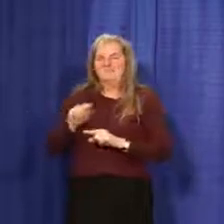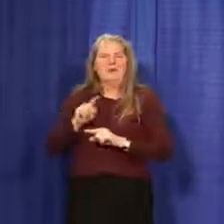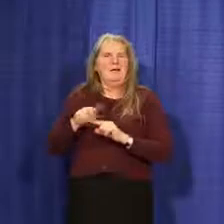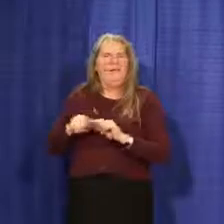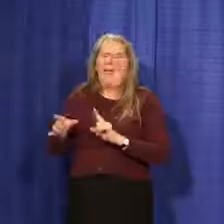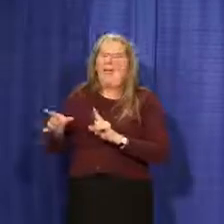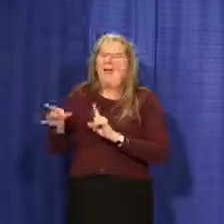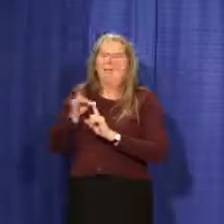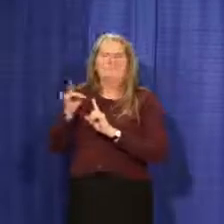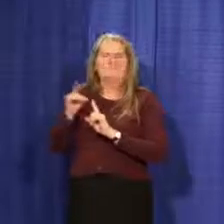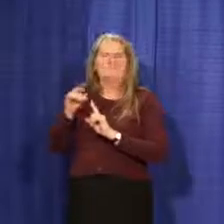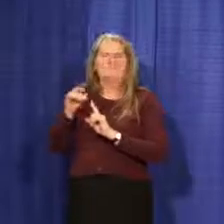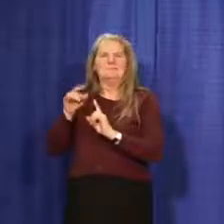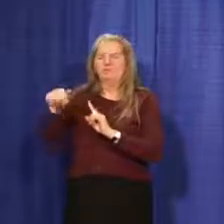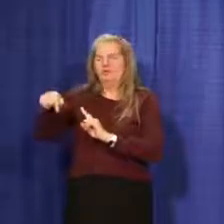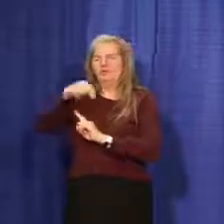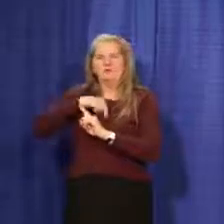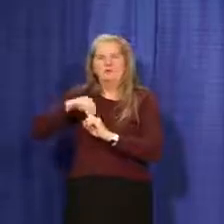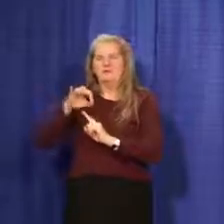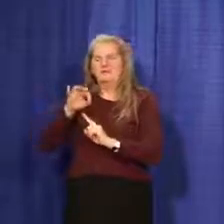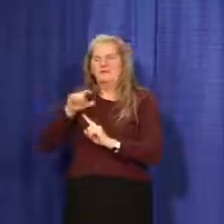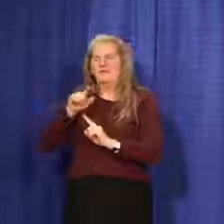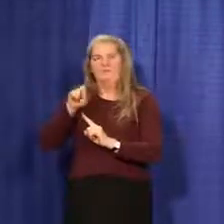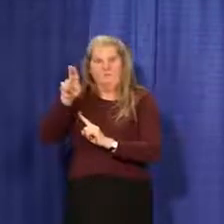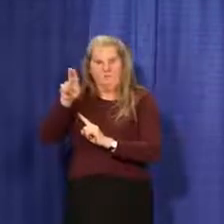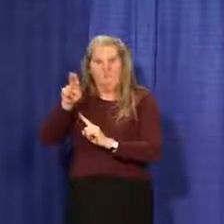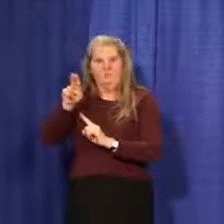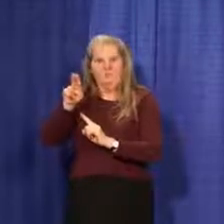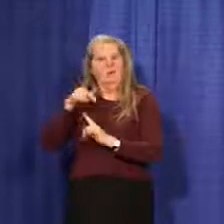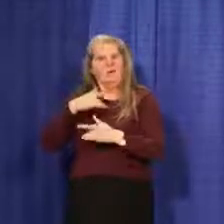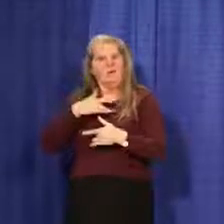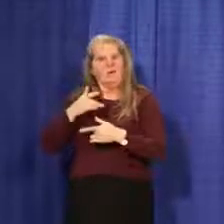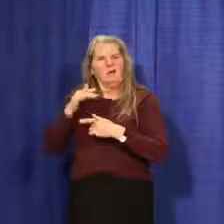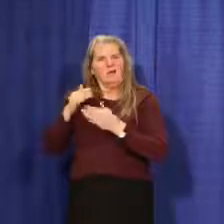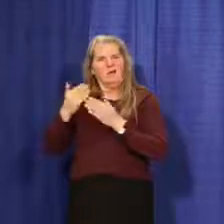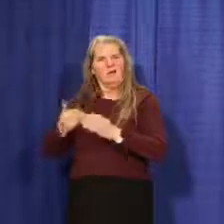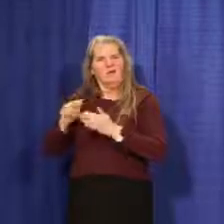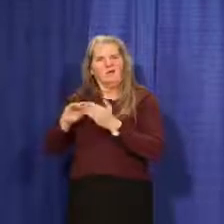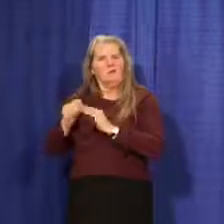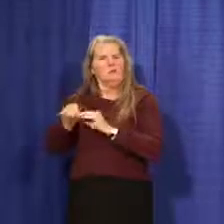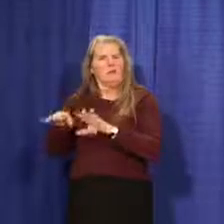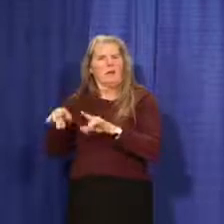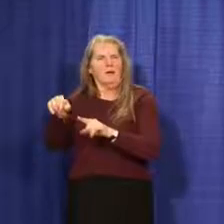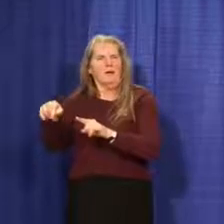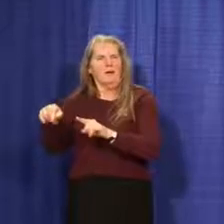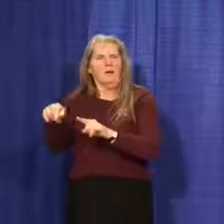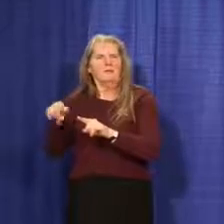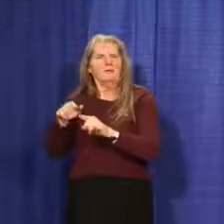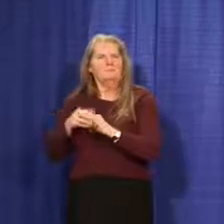So we cannot trace each individual case of influenza as to where it comes from.